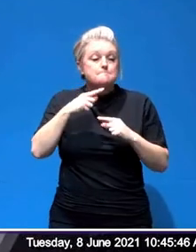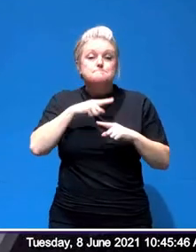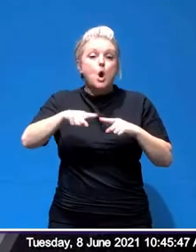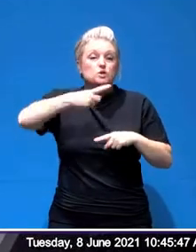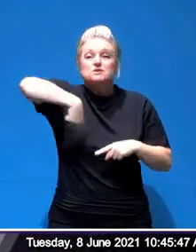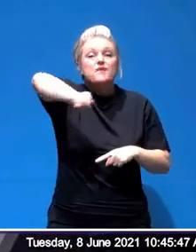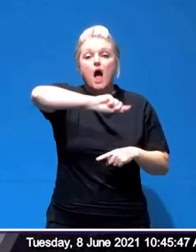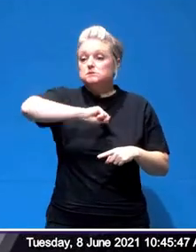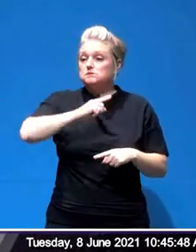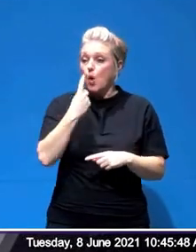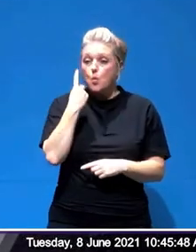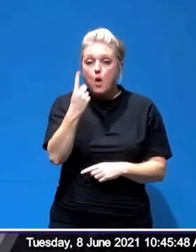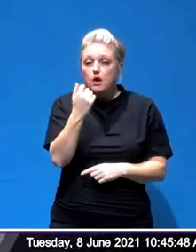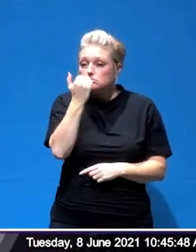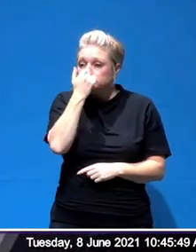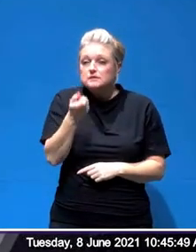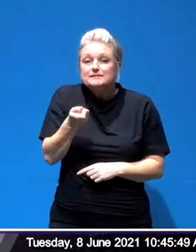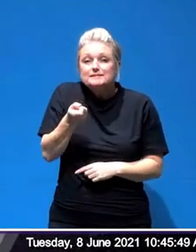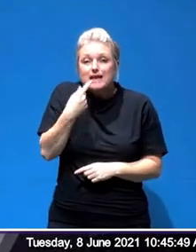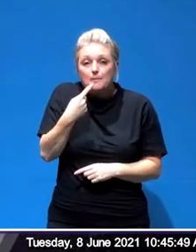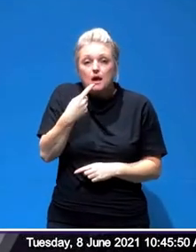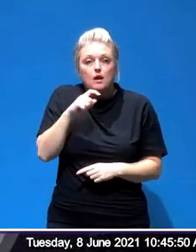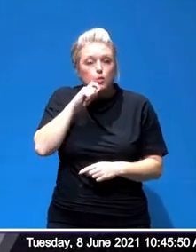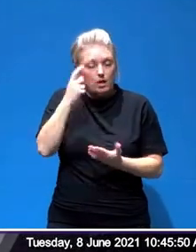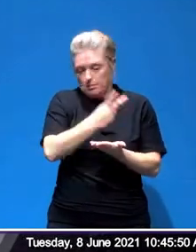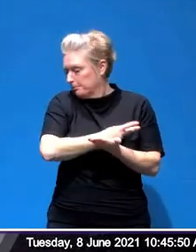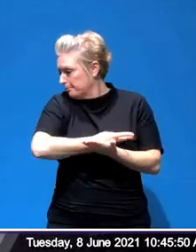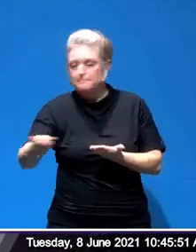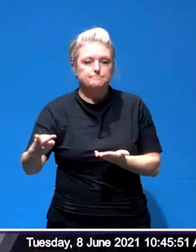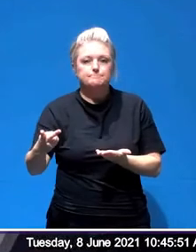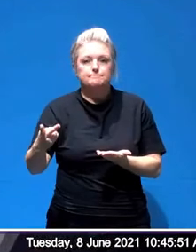would be unable to fight and we probably wouldn't have a recollection of what had happened.